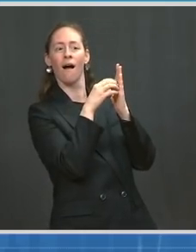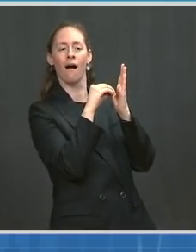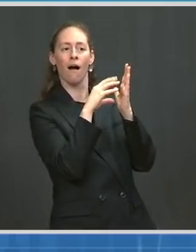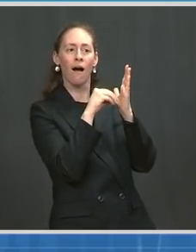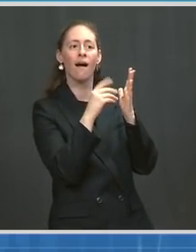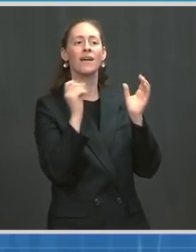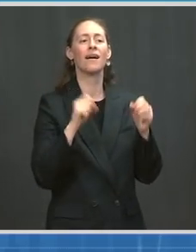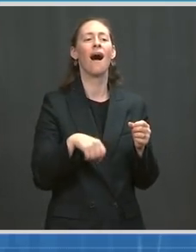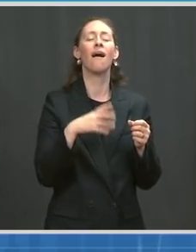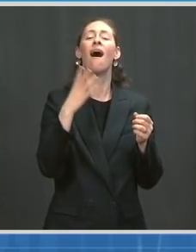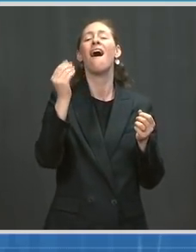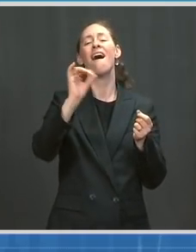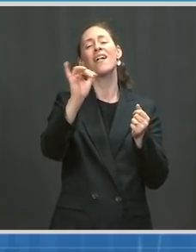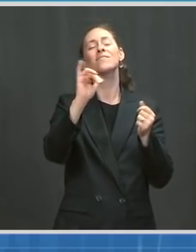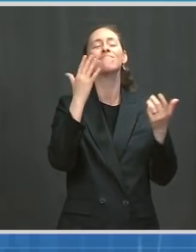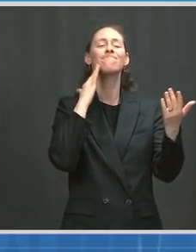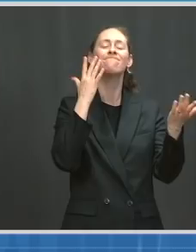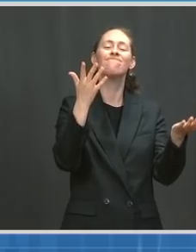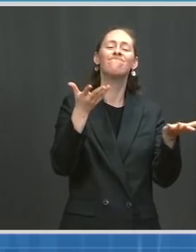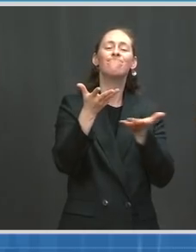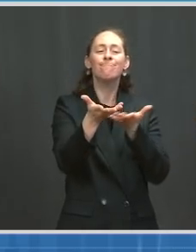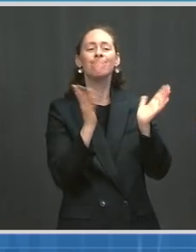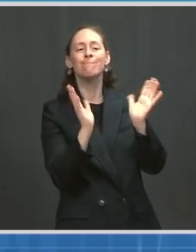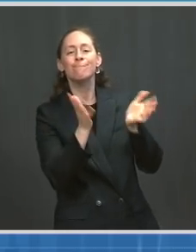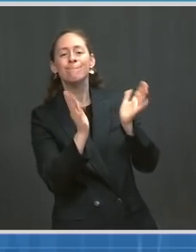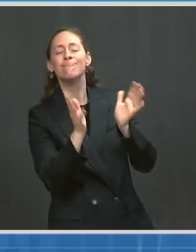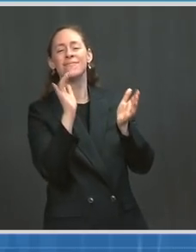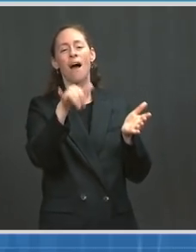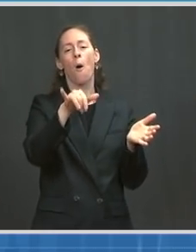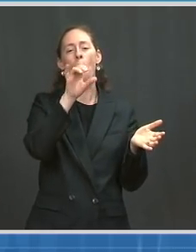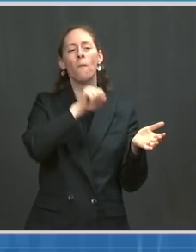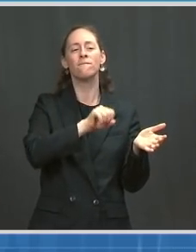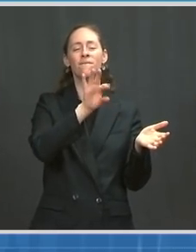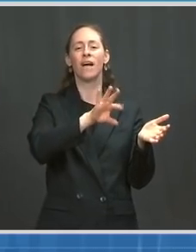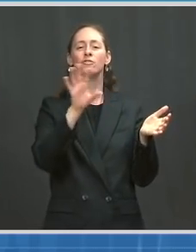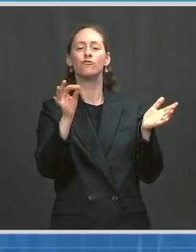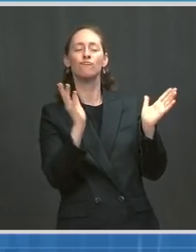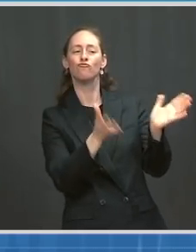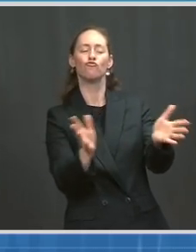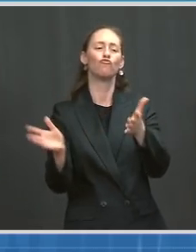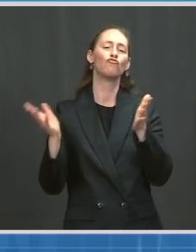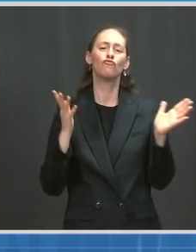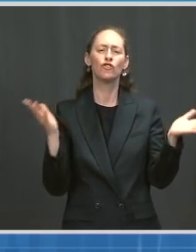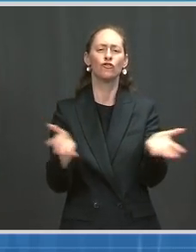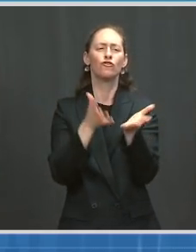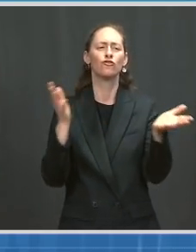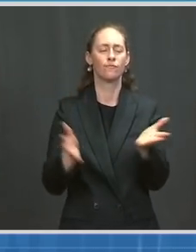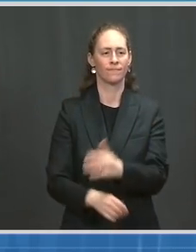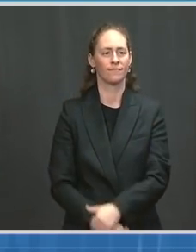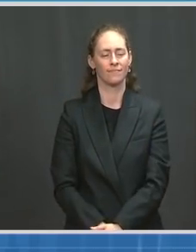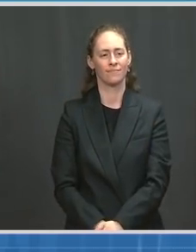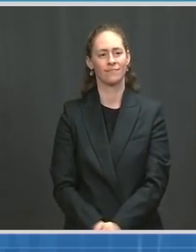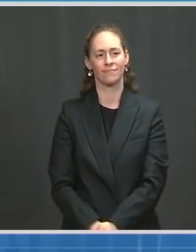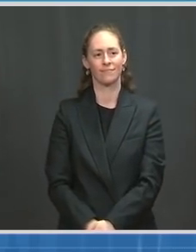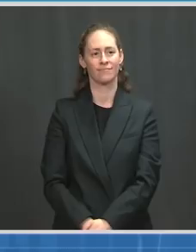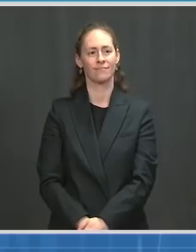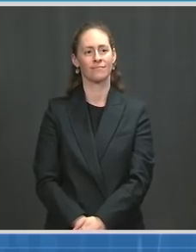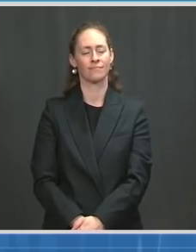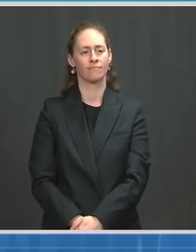another one of our COVID-19 Community Corps members, which is a parent-led and parent-powered organization which provides trusted information to families --